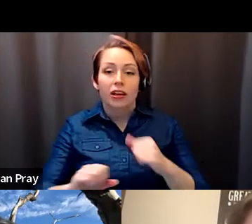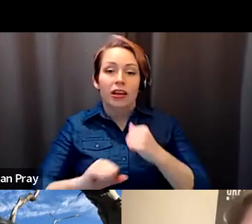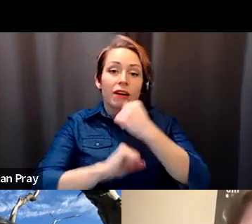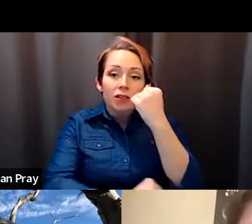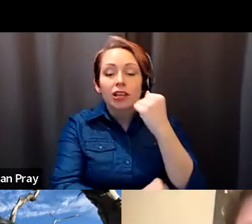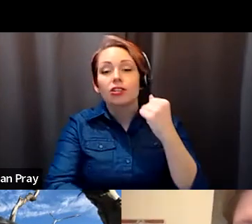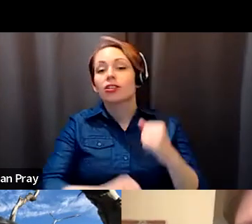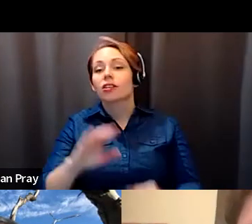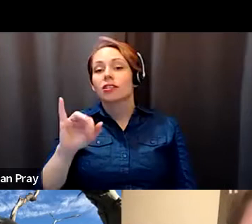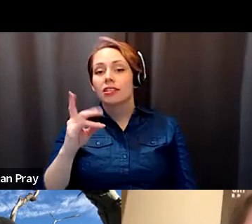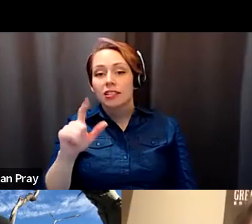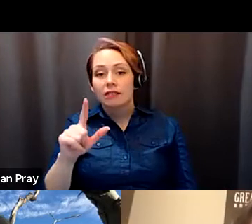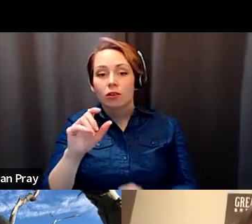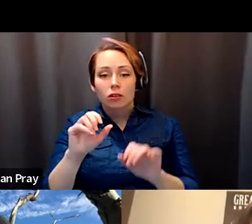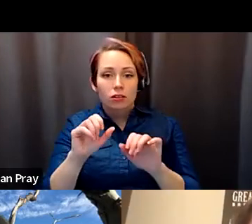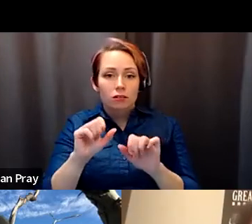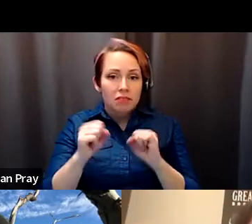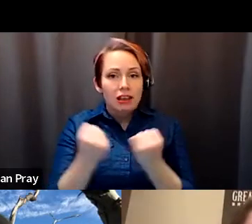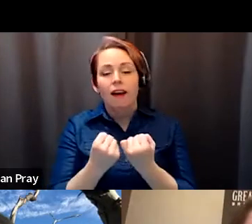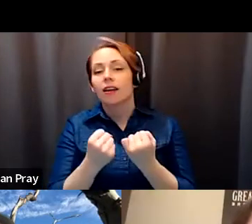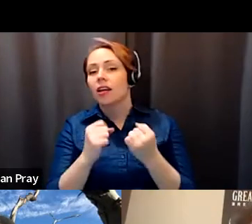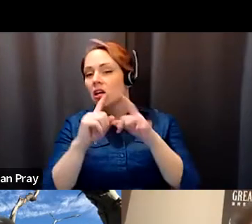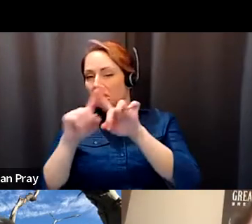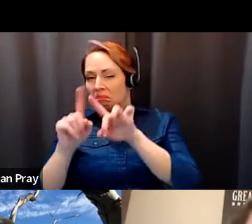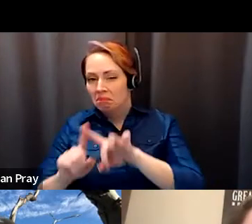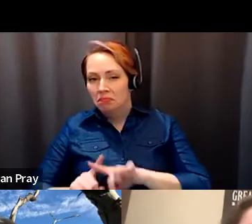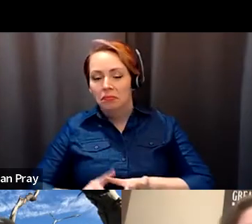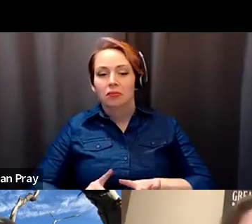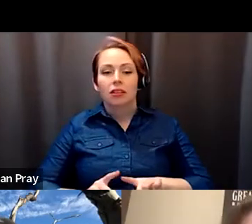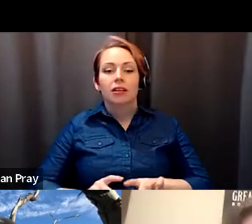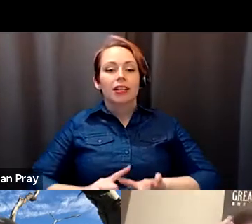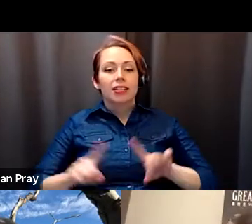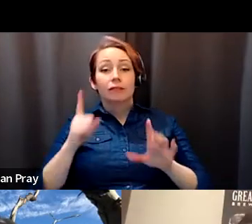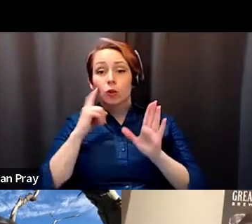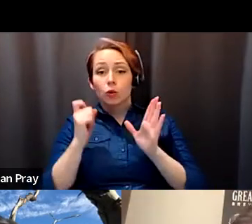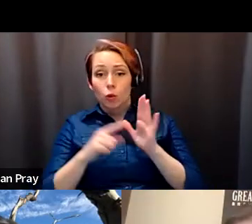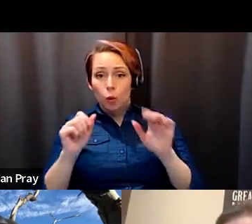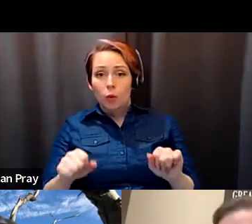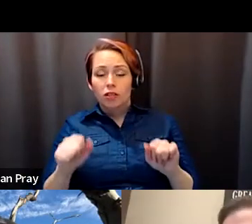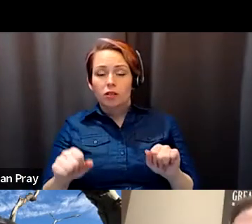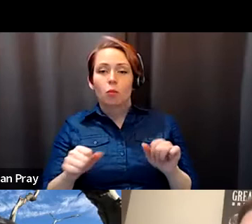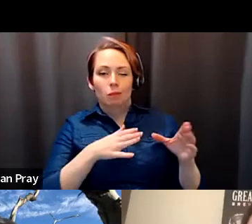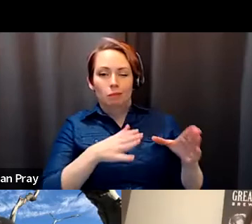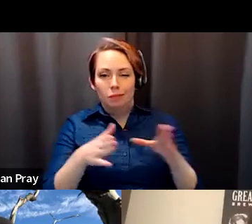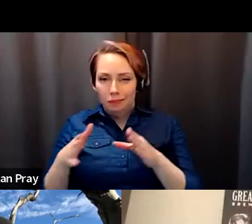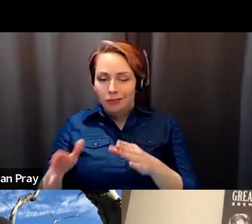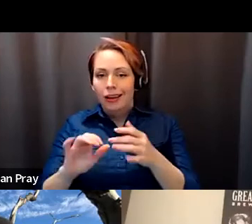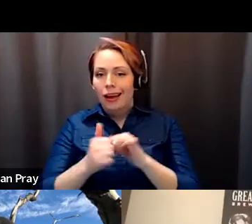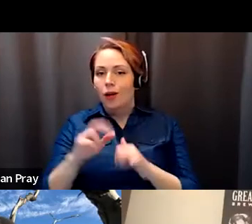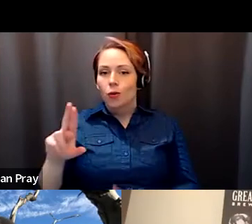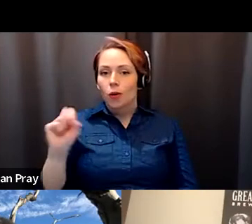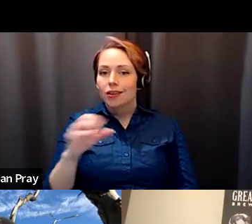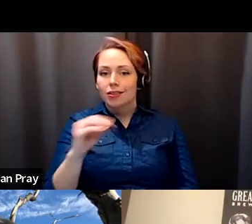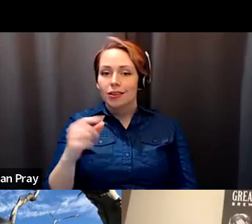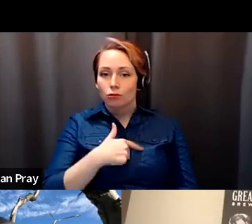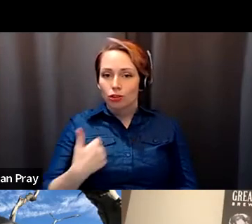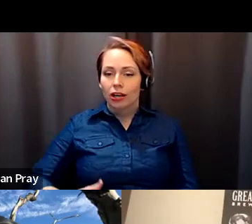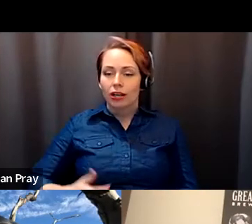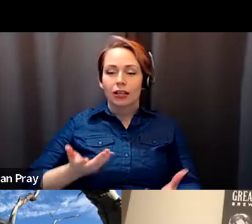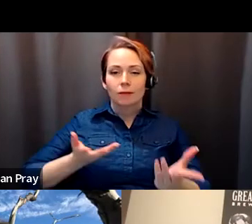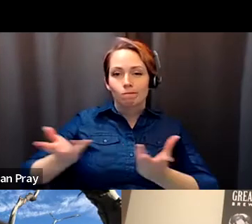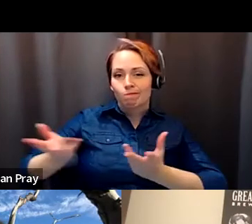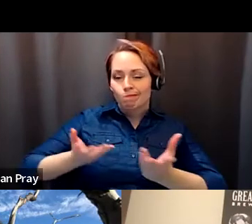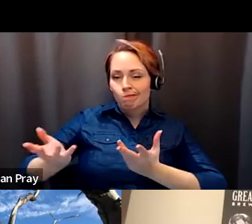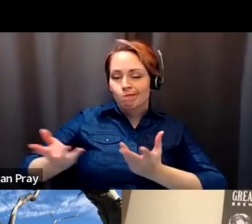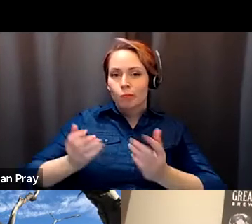Salvador Santino Regilme: So there are different noticeable modalities and how the US and China interact with with their with their targeted.